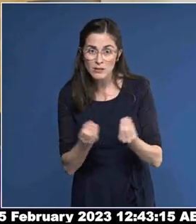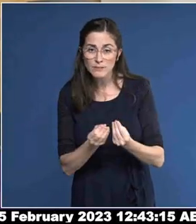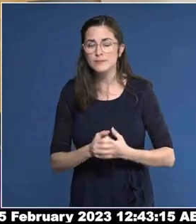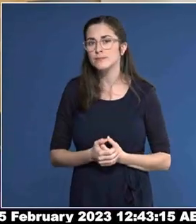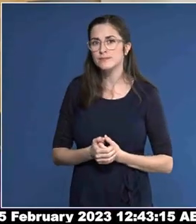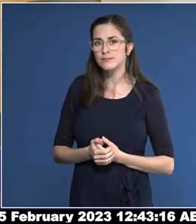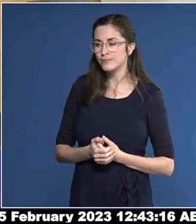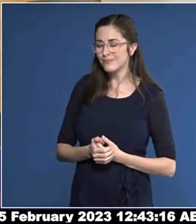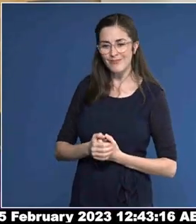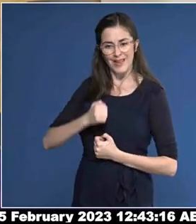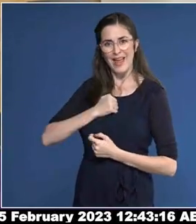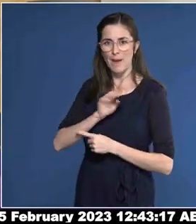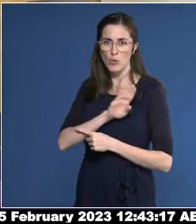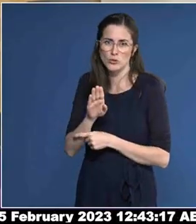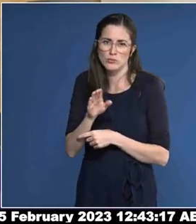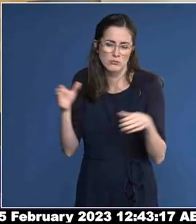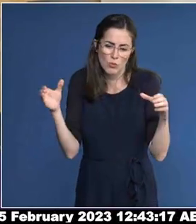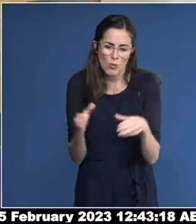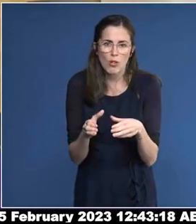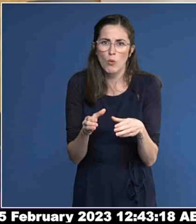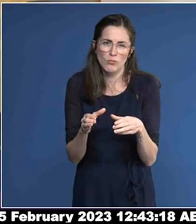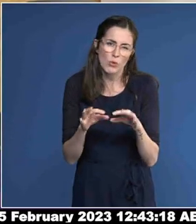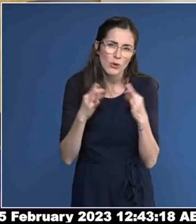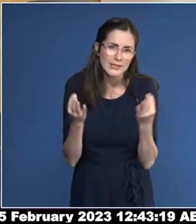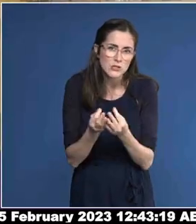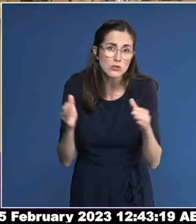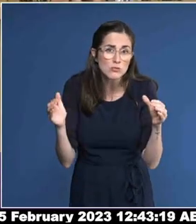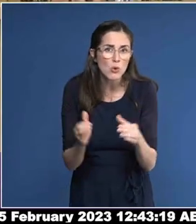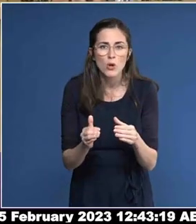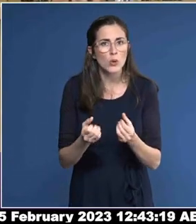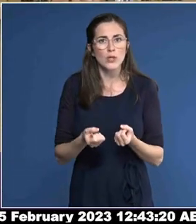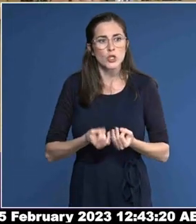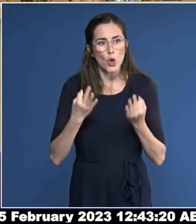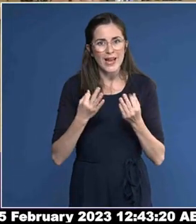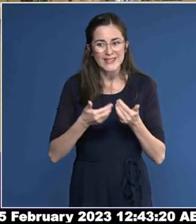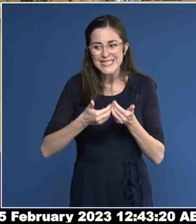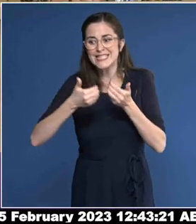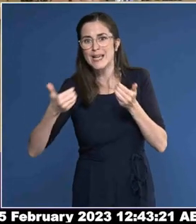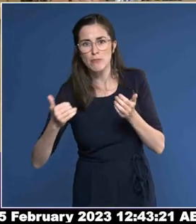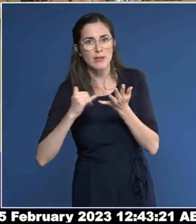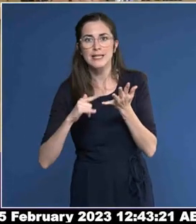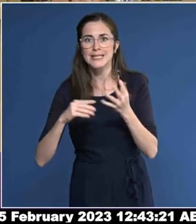We are quite a small organisation, and there just aren't the numbers to be able to have